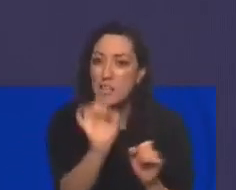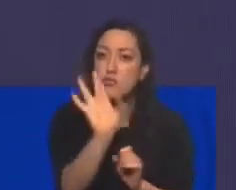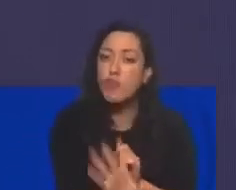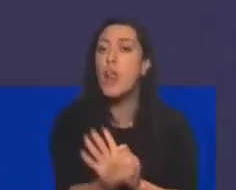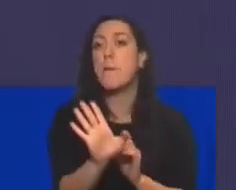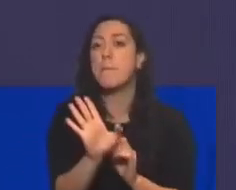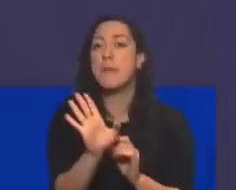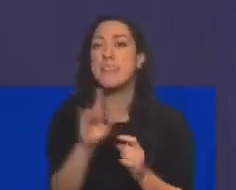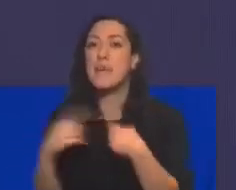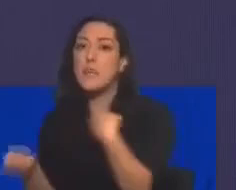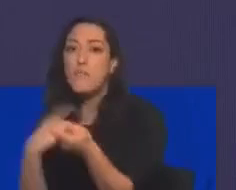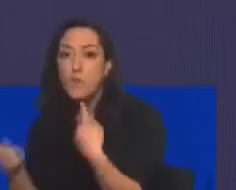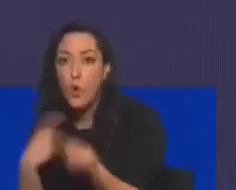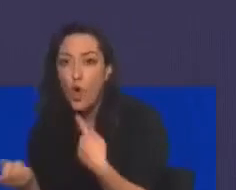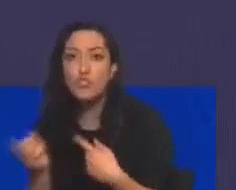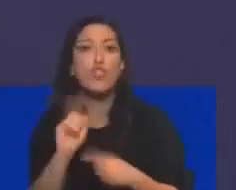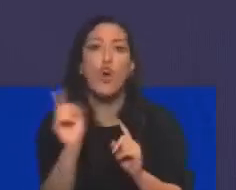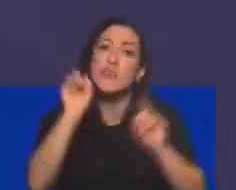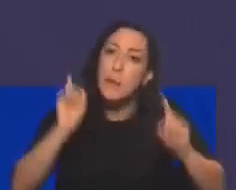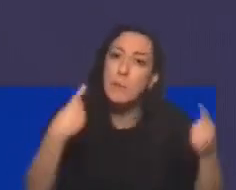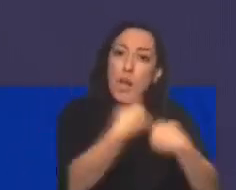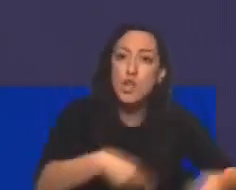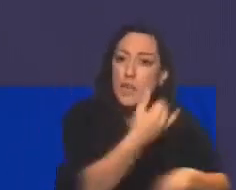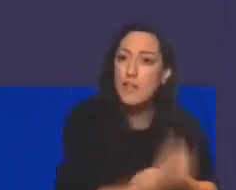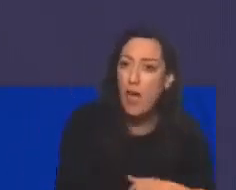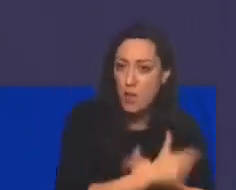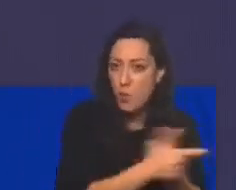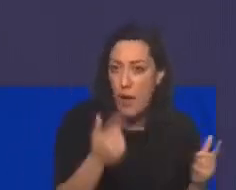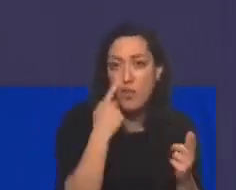at flows. Stocks are also looked at. And sometimes a problem of the